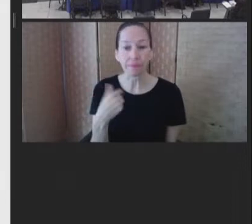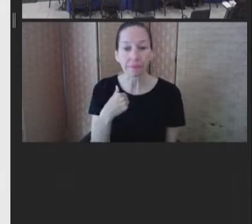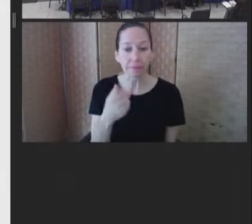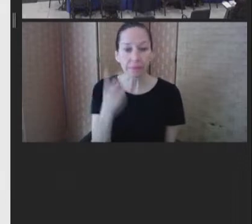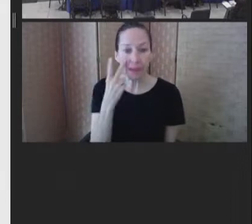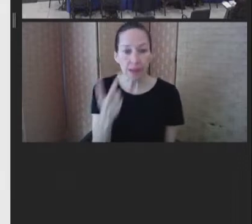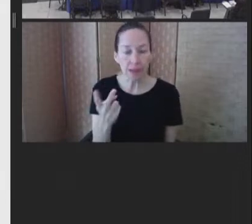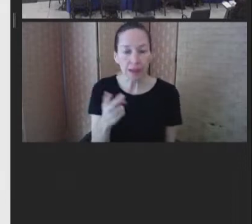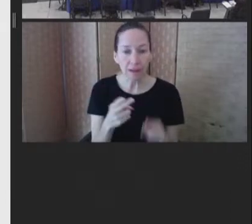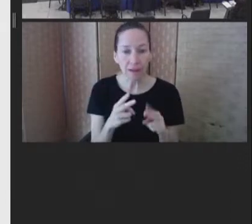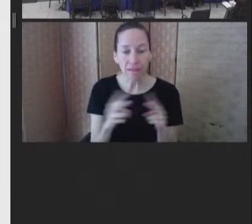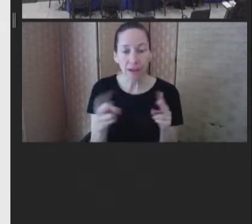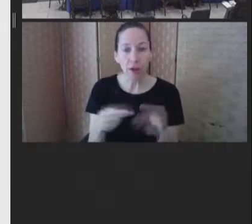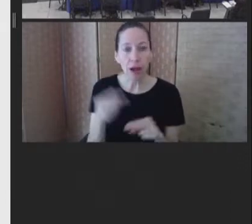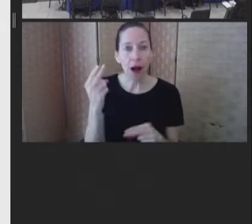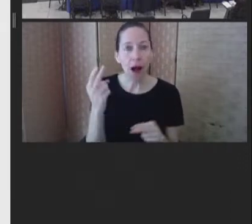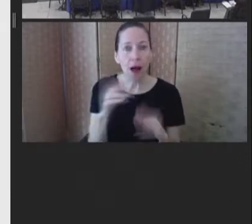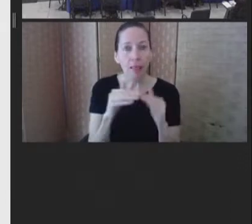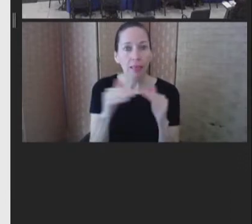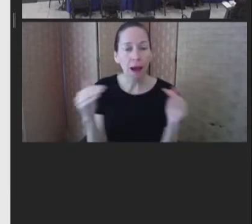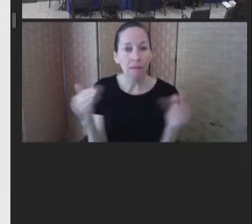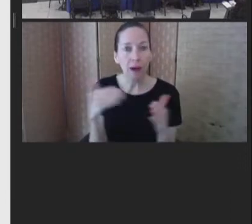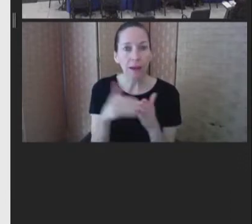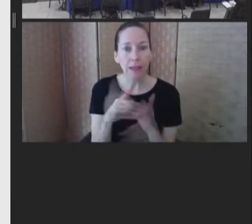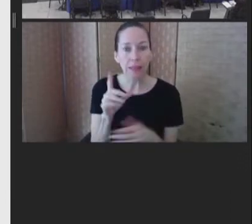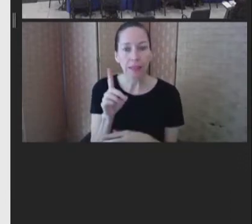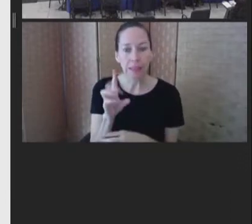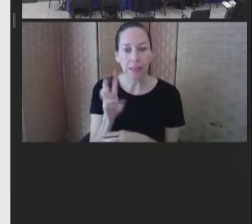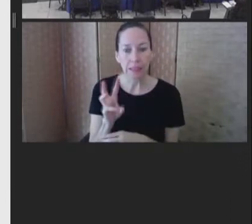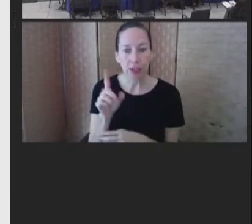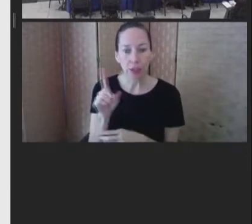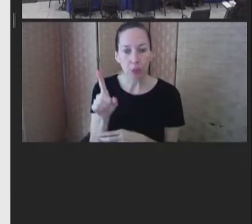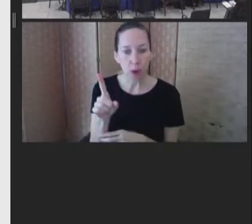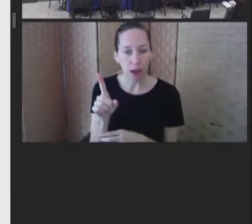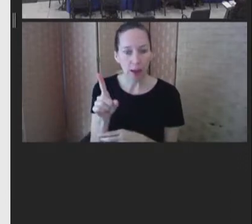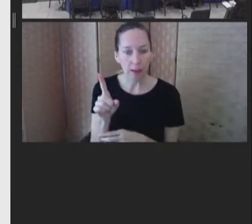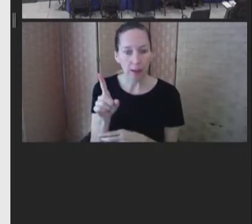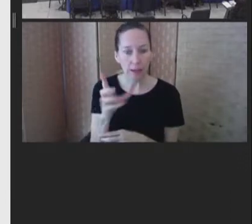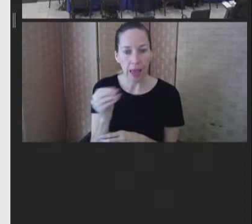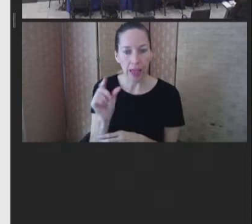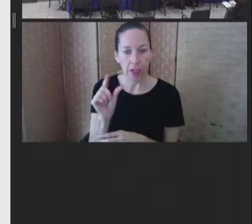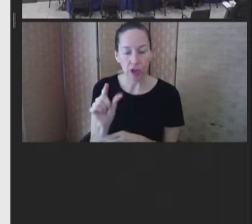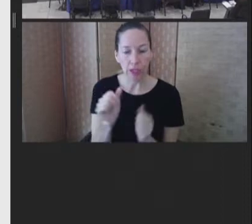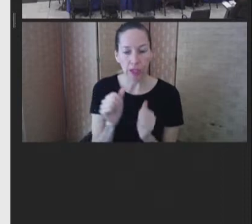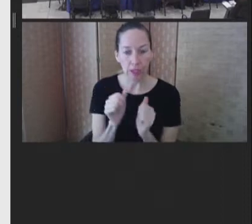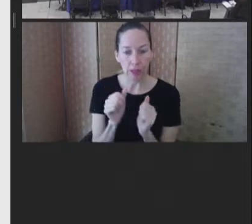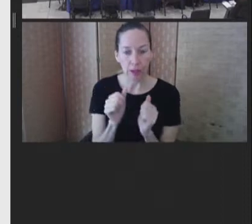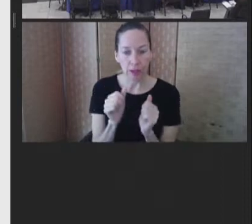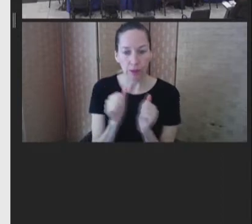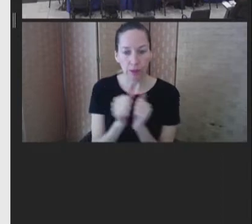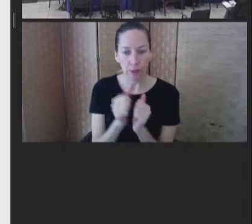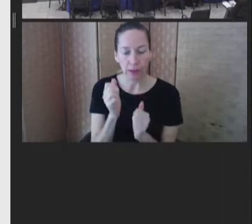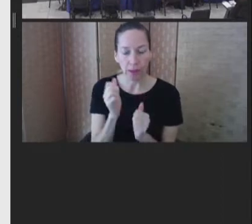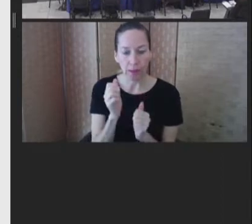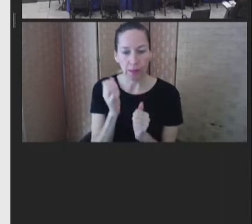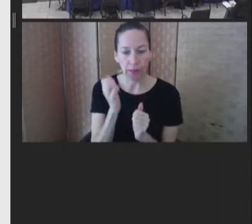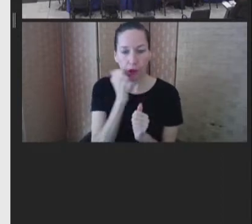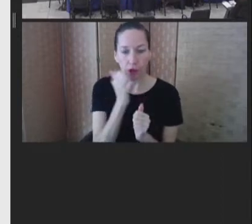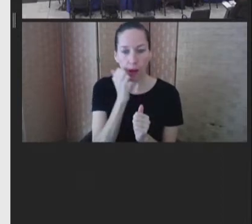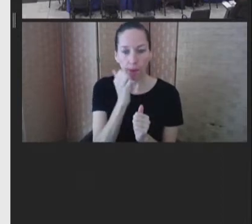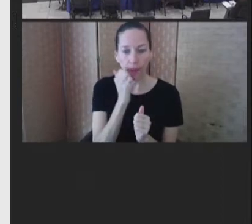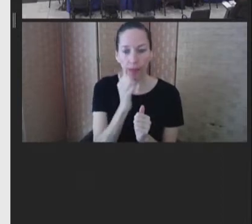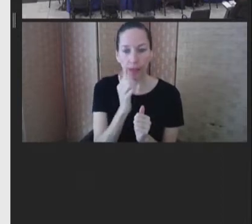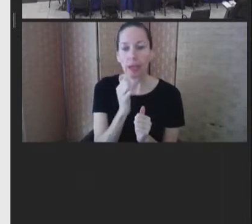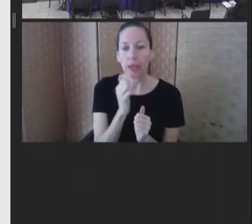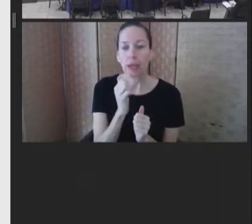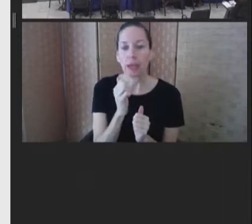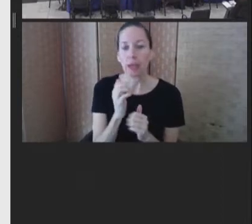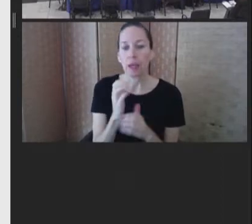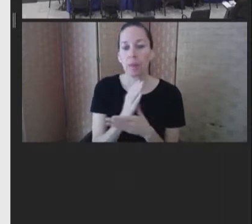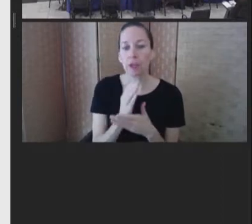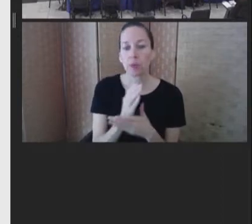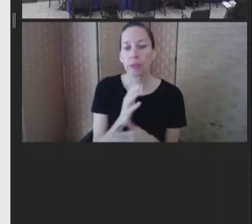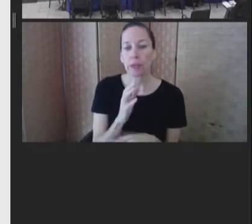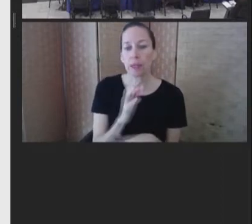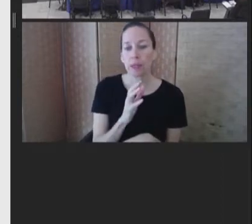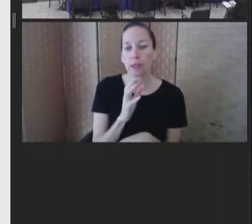high-level titers against D614G, with commonly IDd 50 titers between 16,000 and 22,000. Next slide.